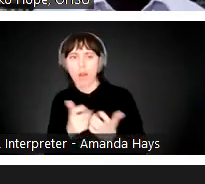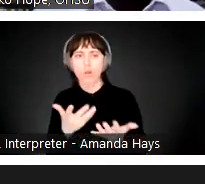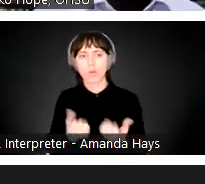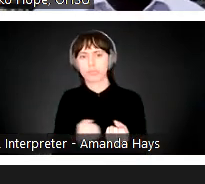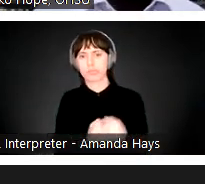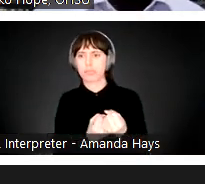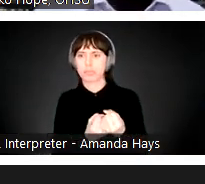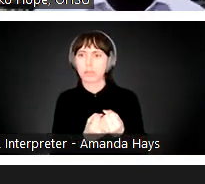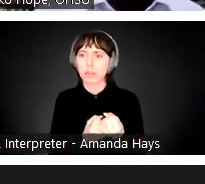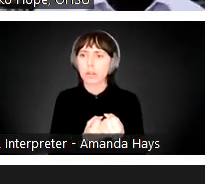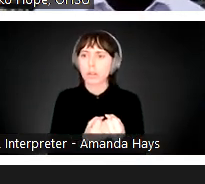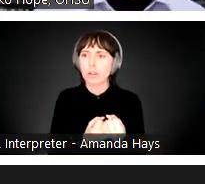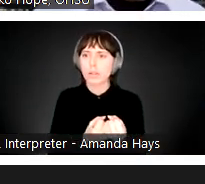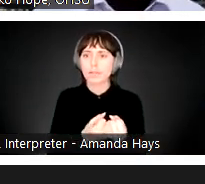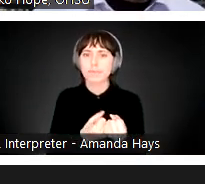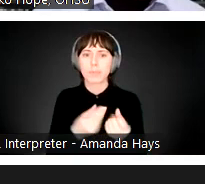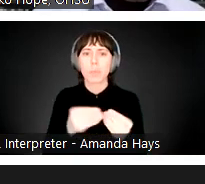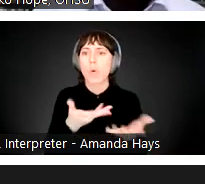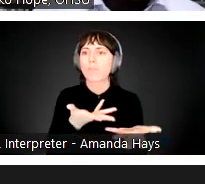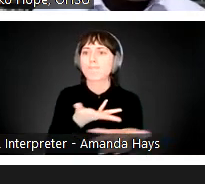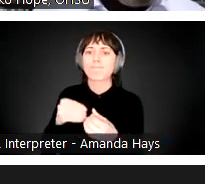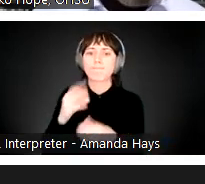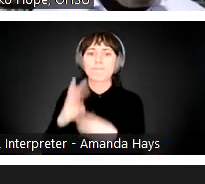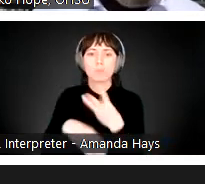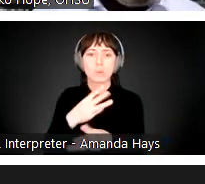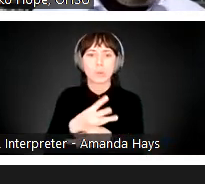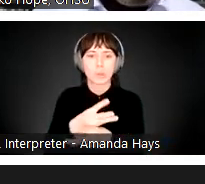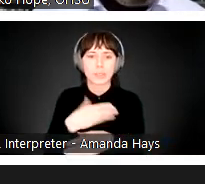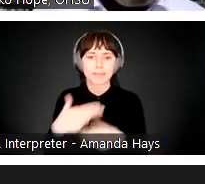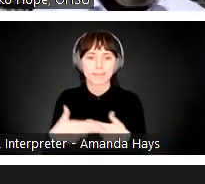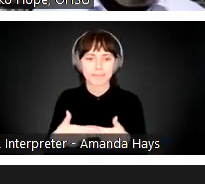and be more interactive in the world. Next slide.